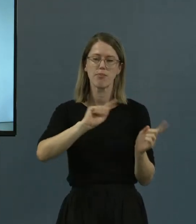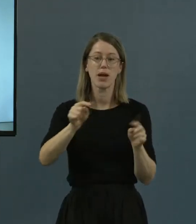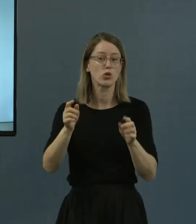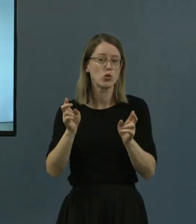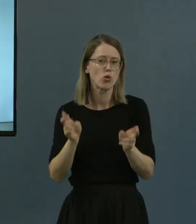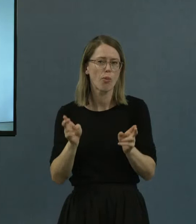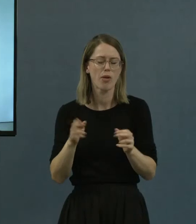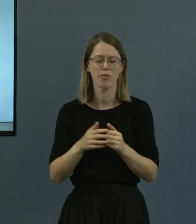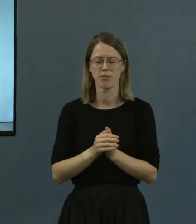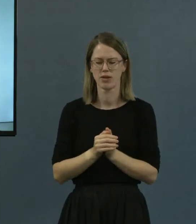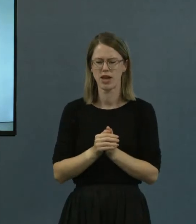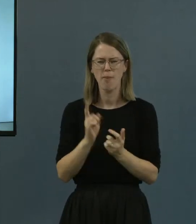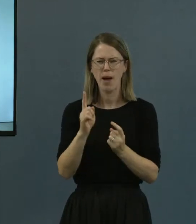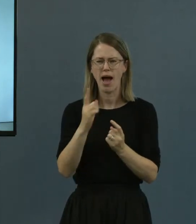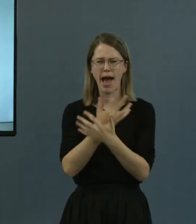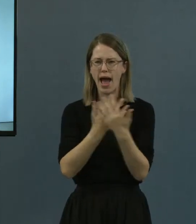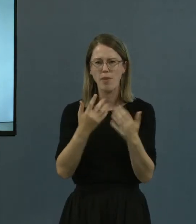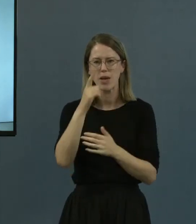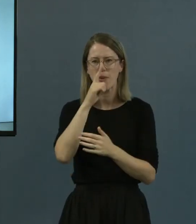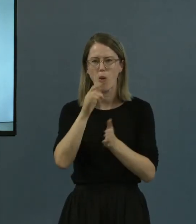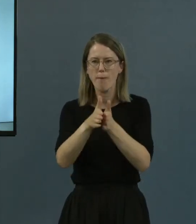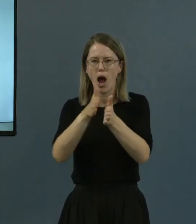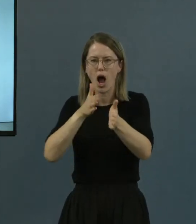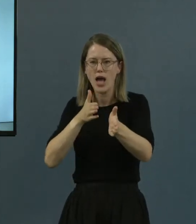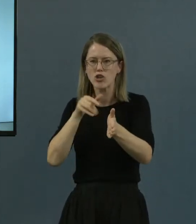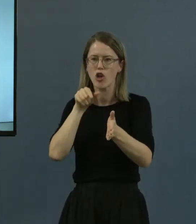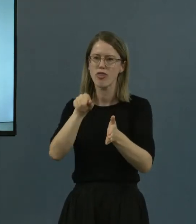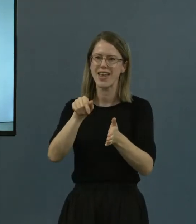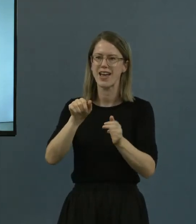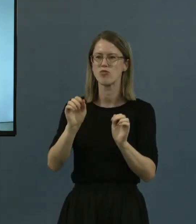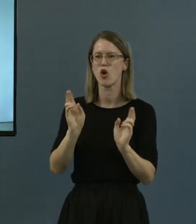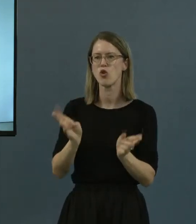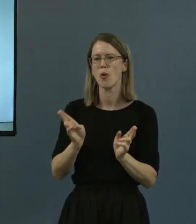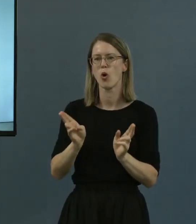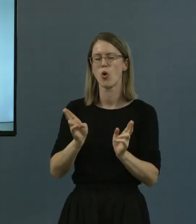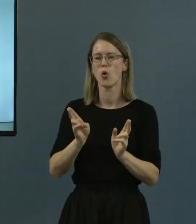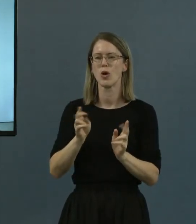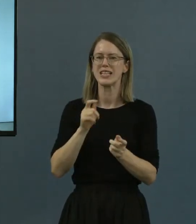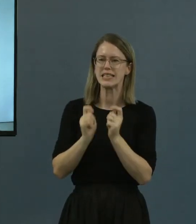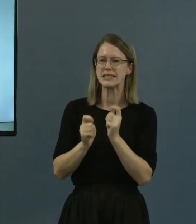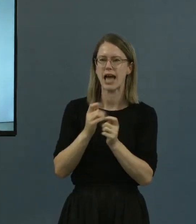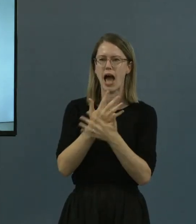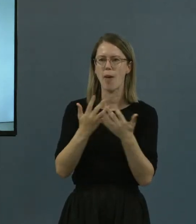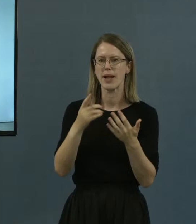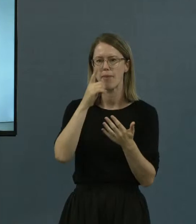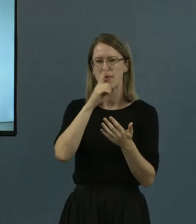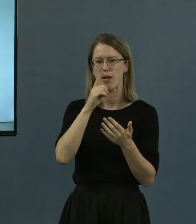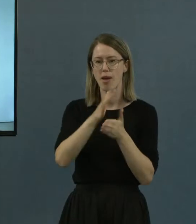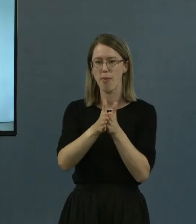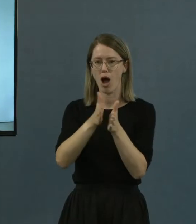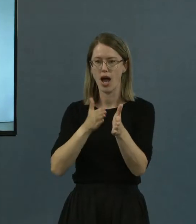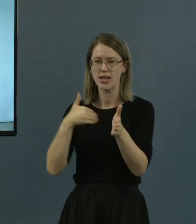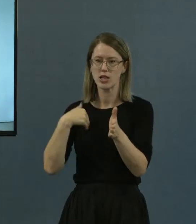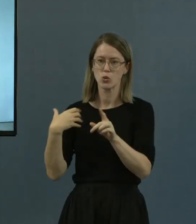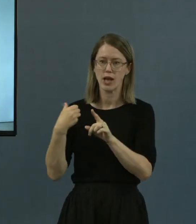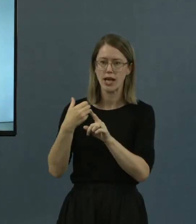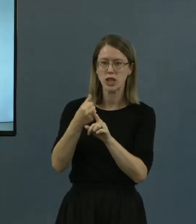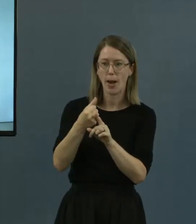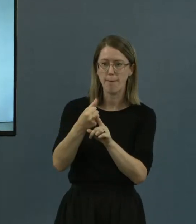of general practice to resume. How many people do you think are behind on the obtaining of